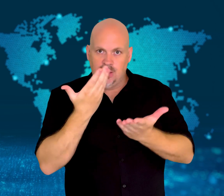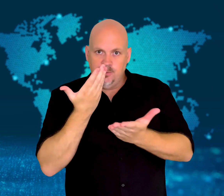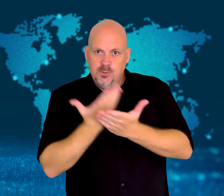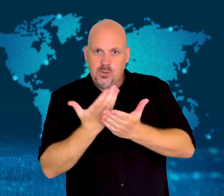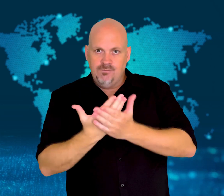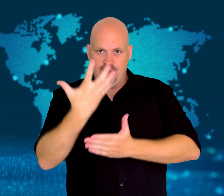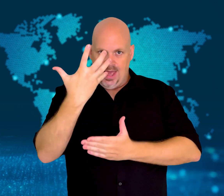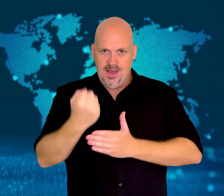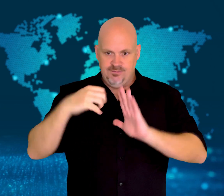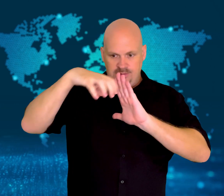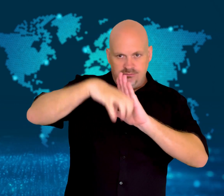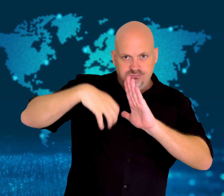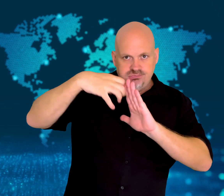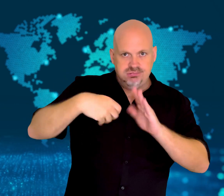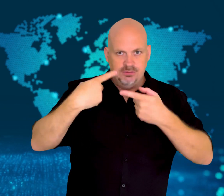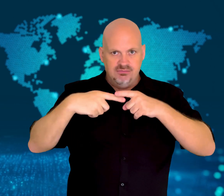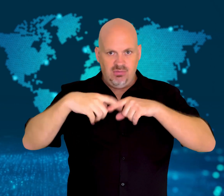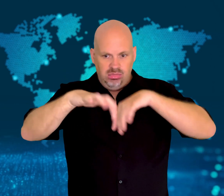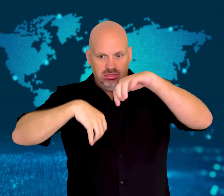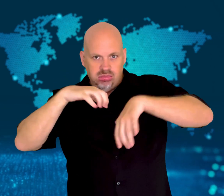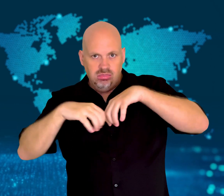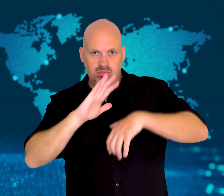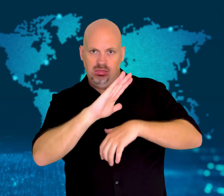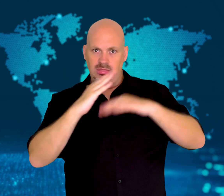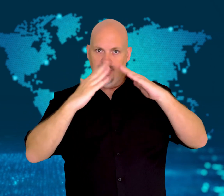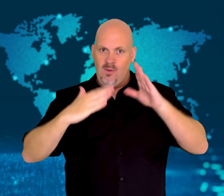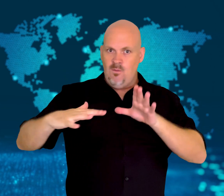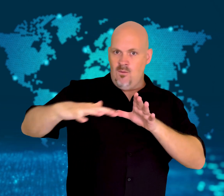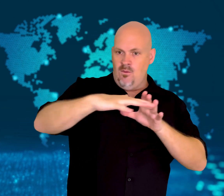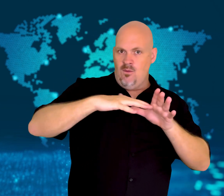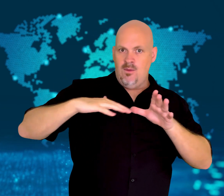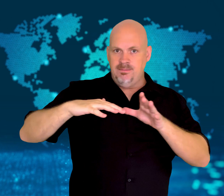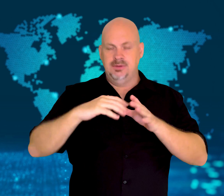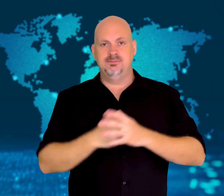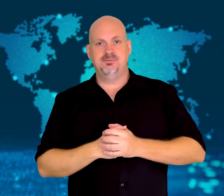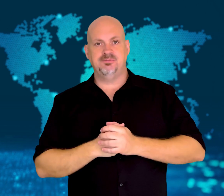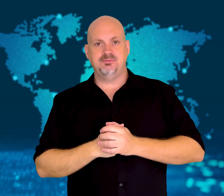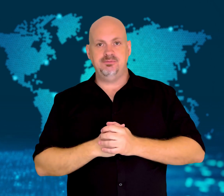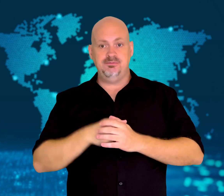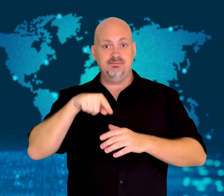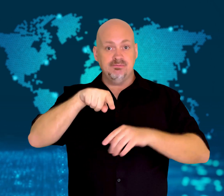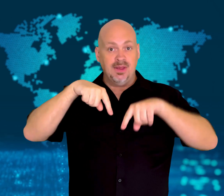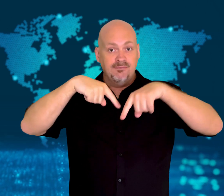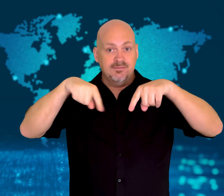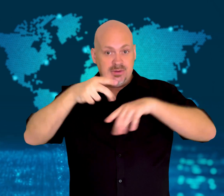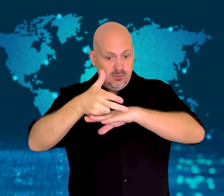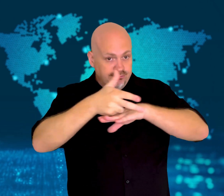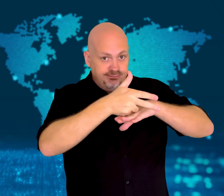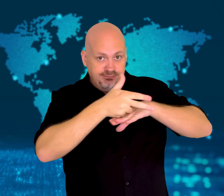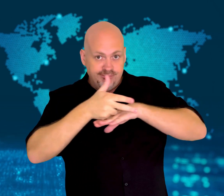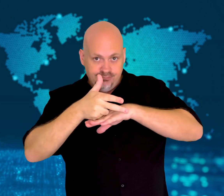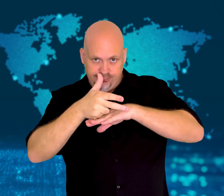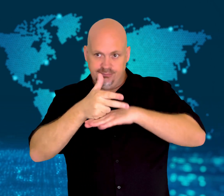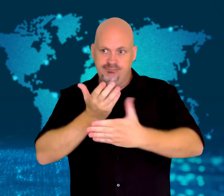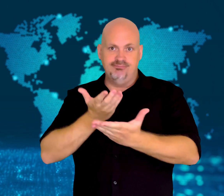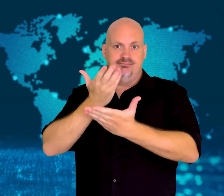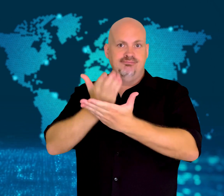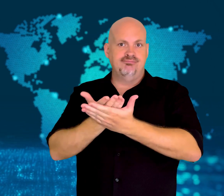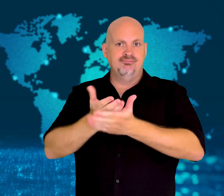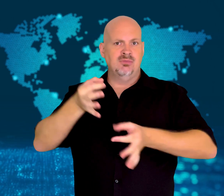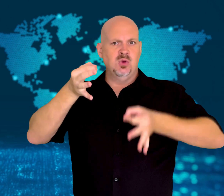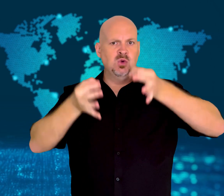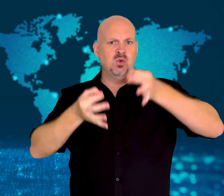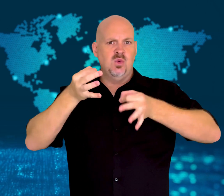Their videos were used in a court case that resulted